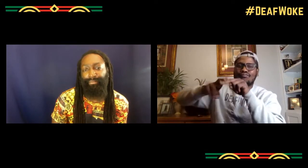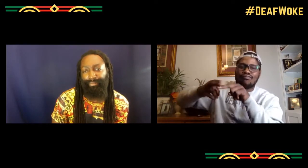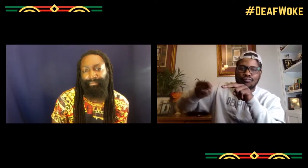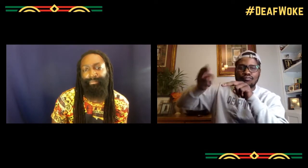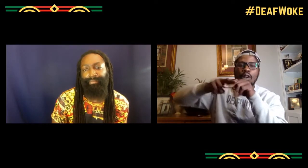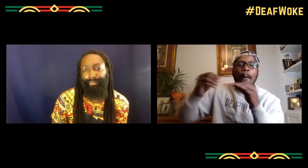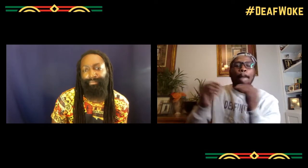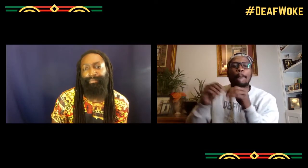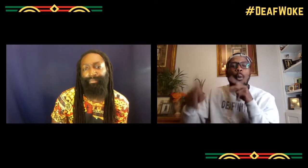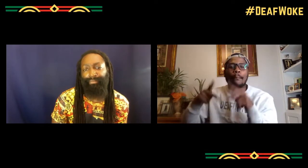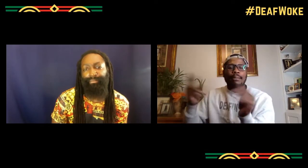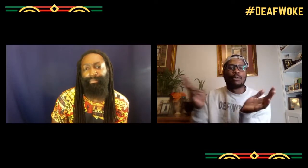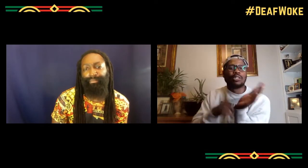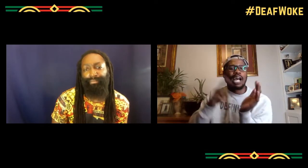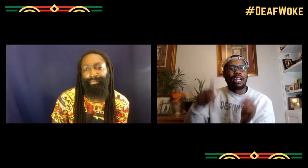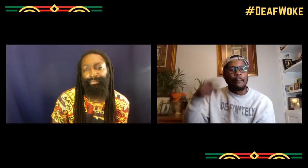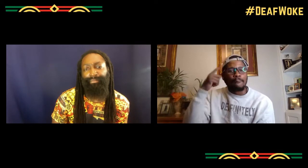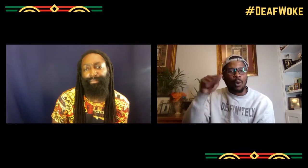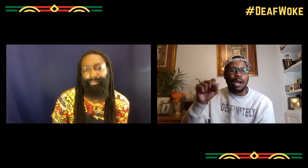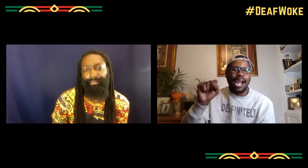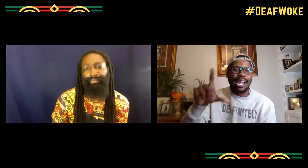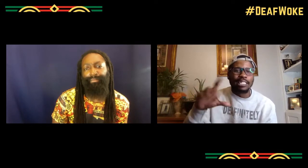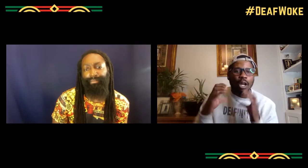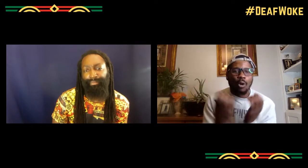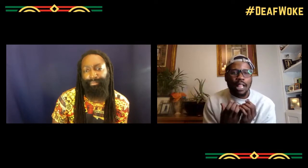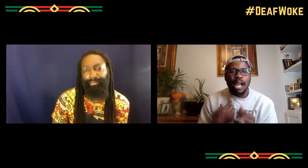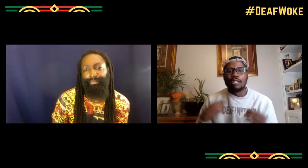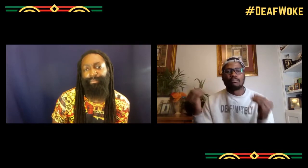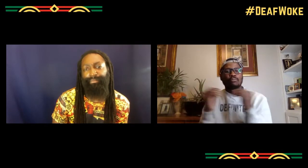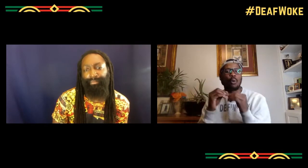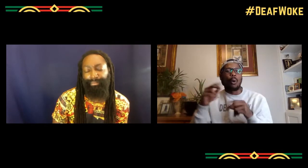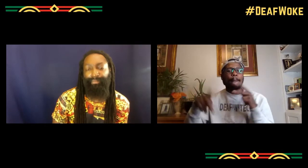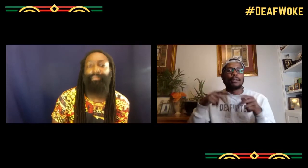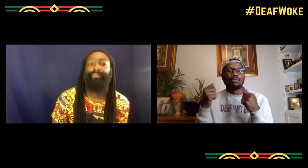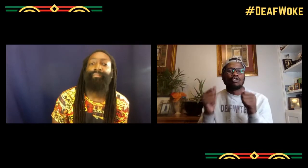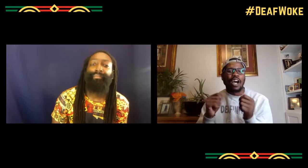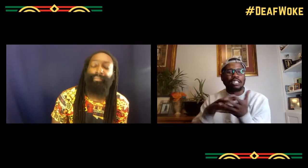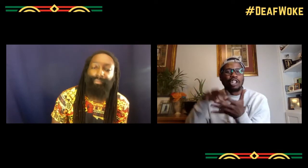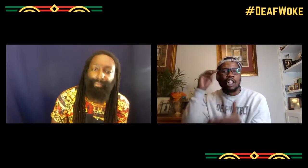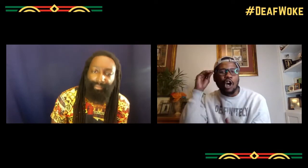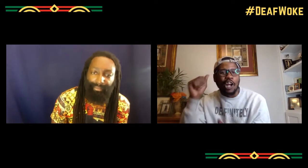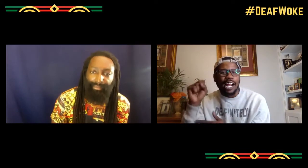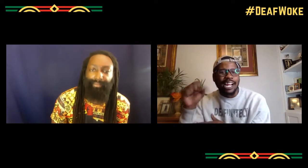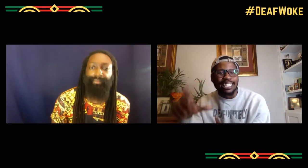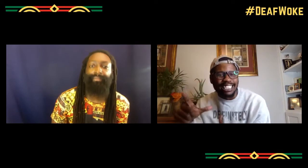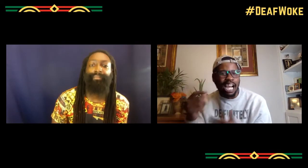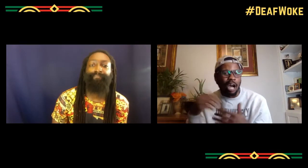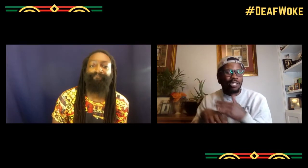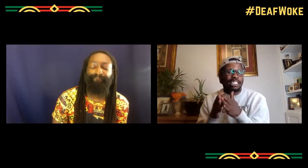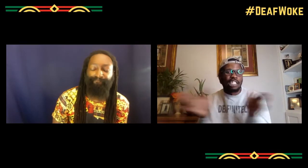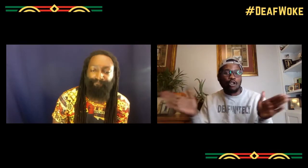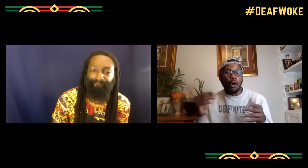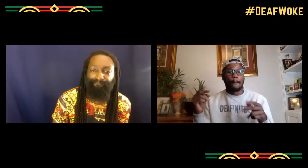So the videos I made, the videos, I hope, I hope people you know, get, they sign up for more ASL classes.